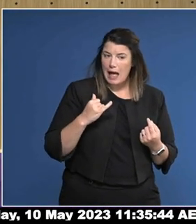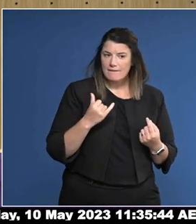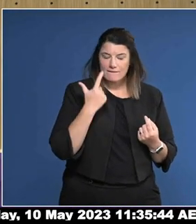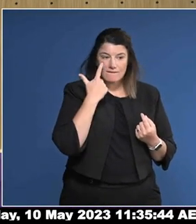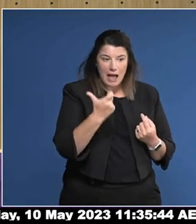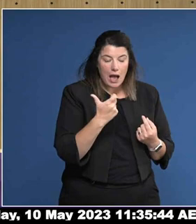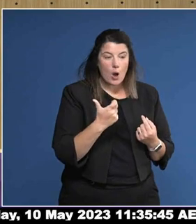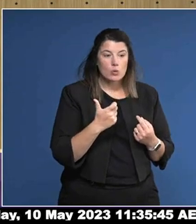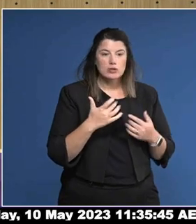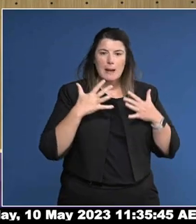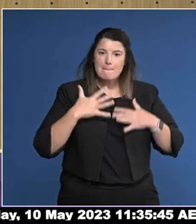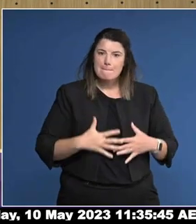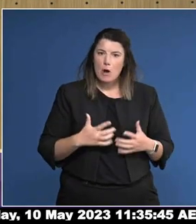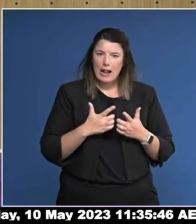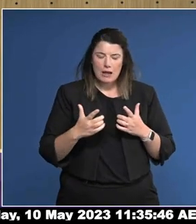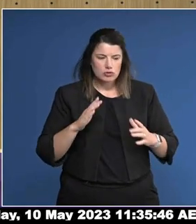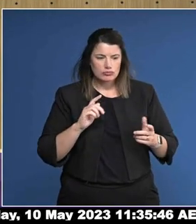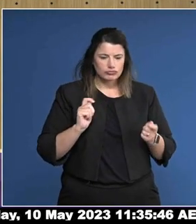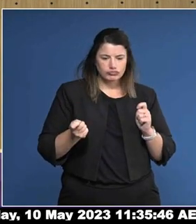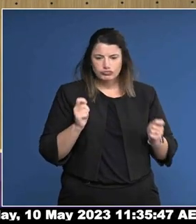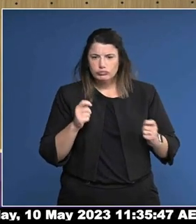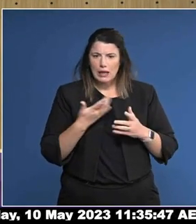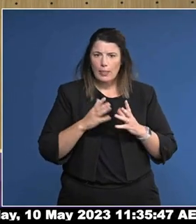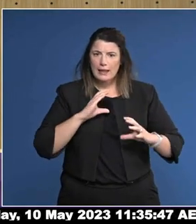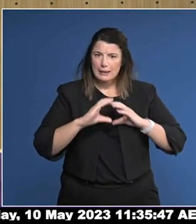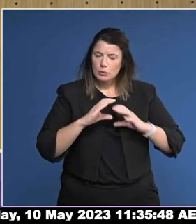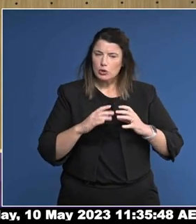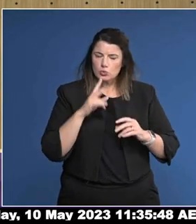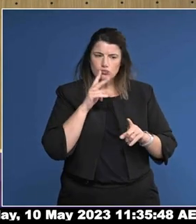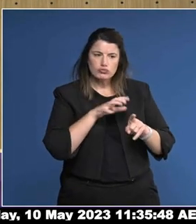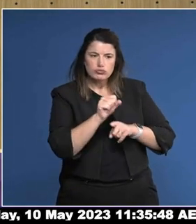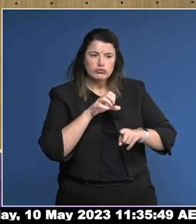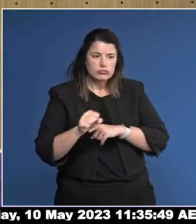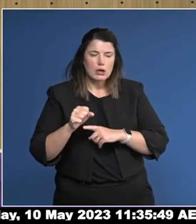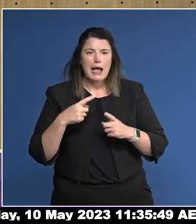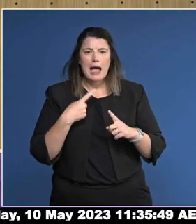body language was a really strong mechanism to use, and I believe might have been